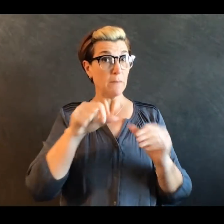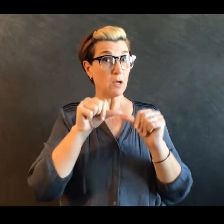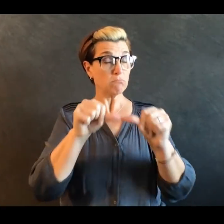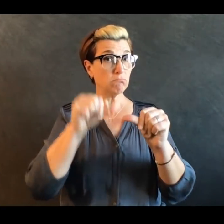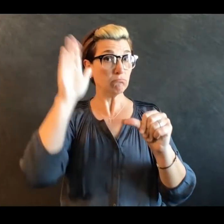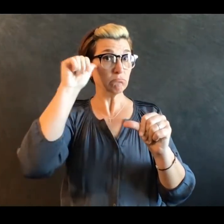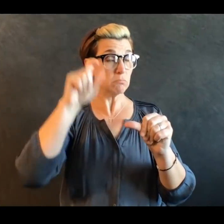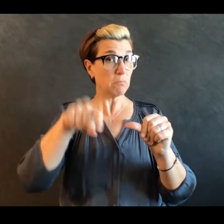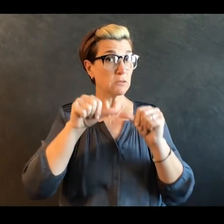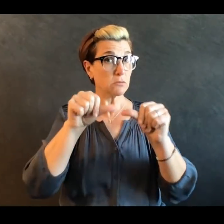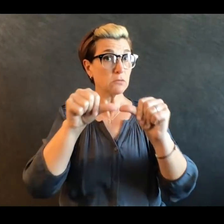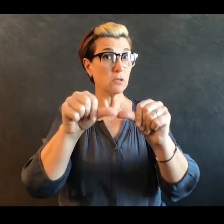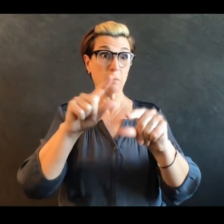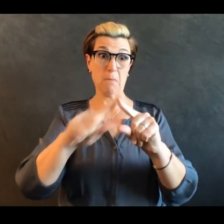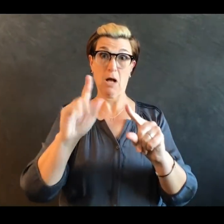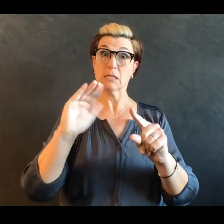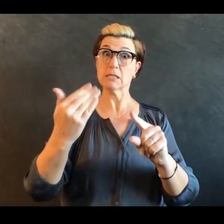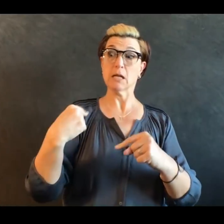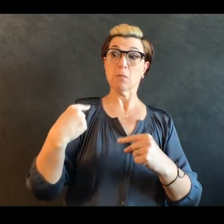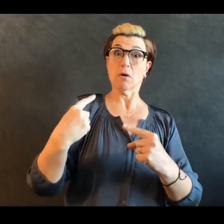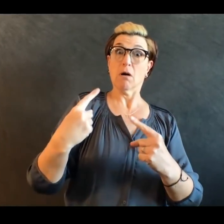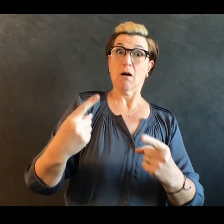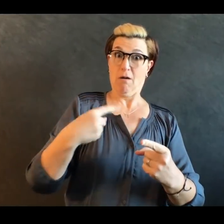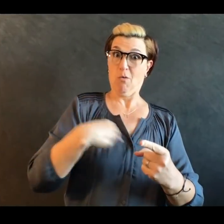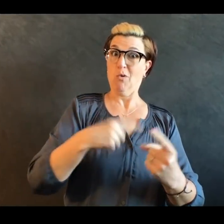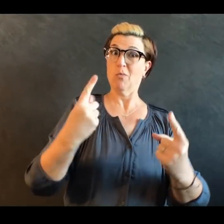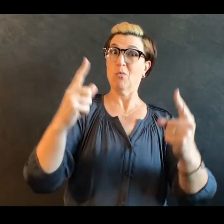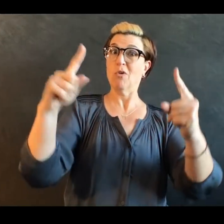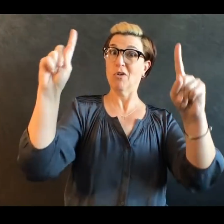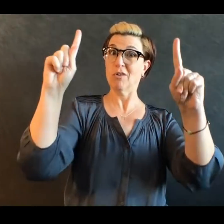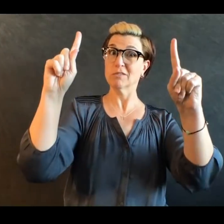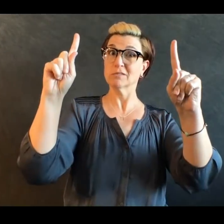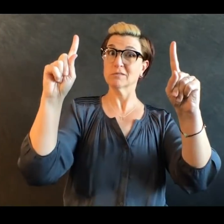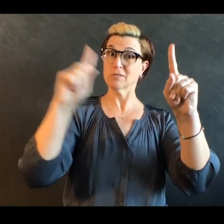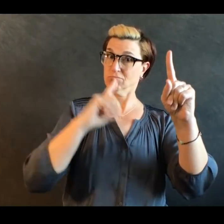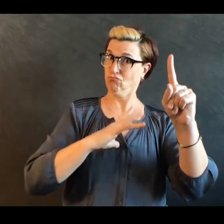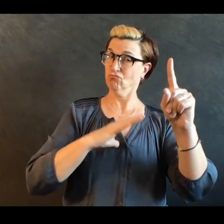strategy is working and very strongly working on my debt new cases are